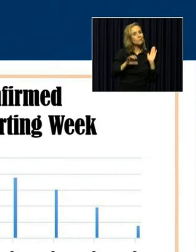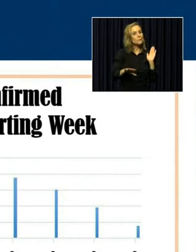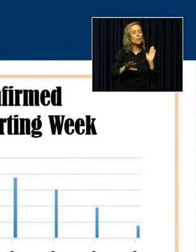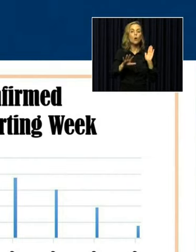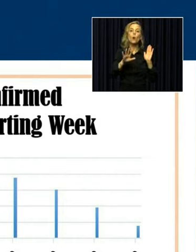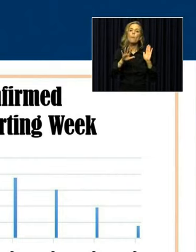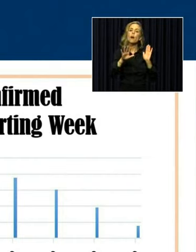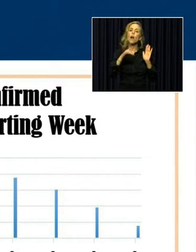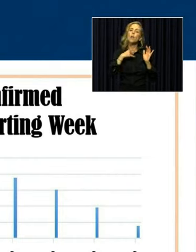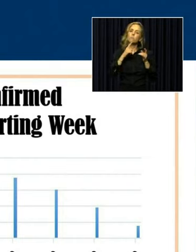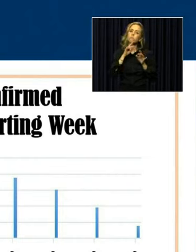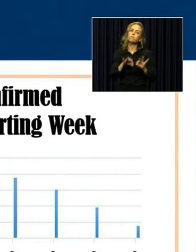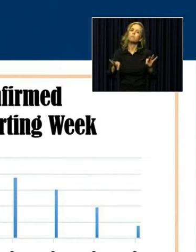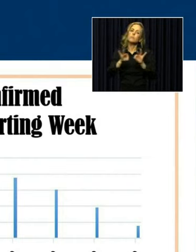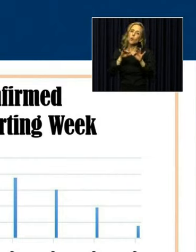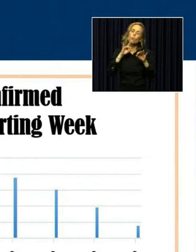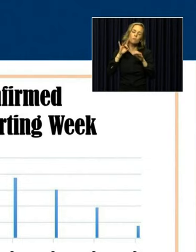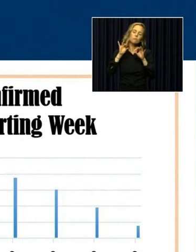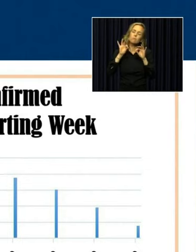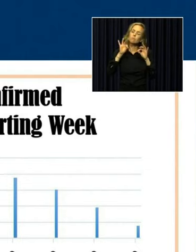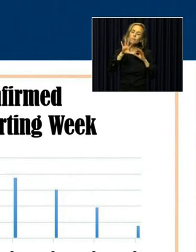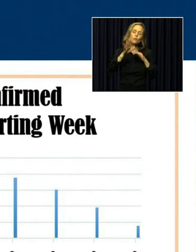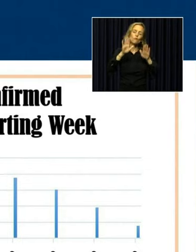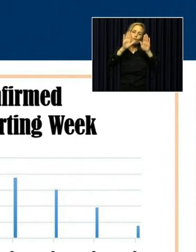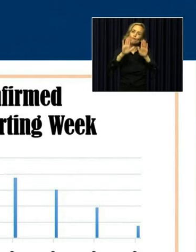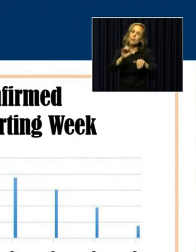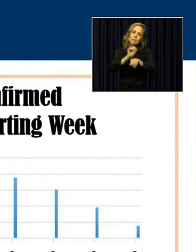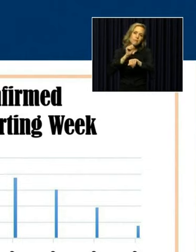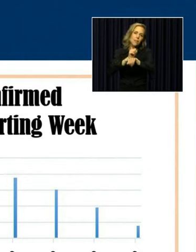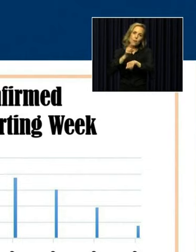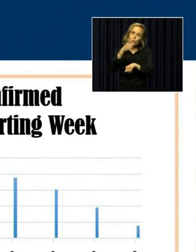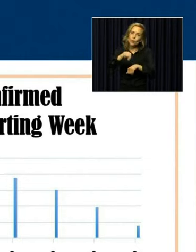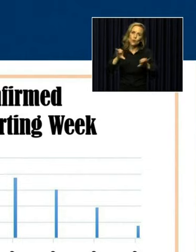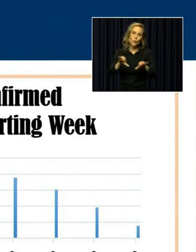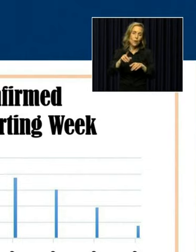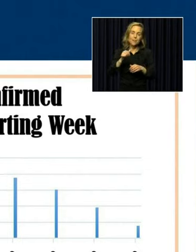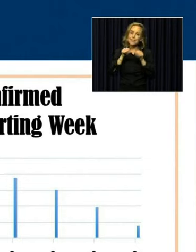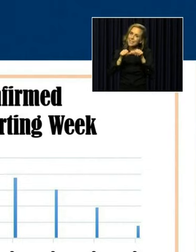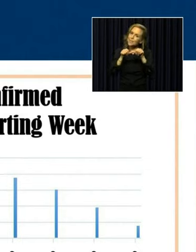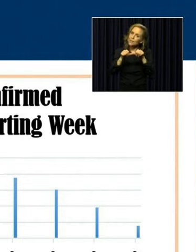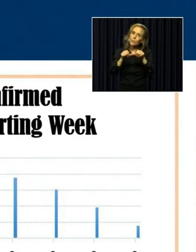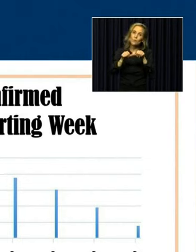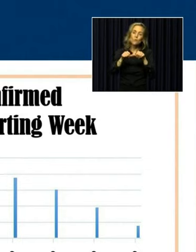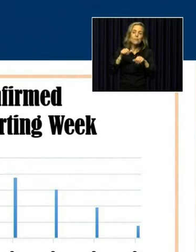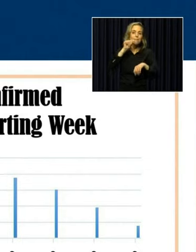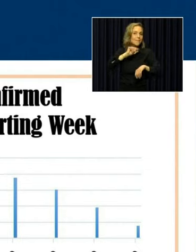FAIRGROUNDS. IT'S ABOUT USING HOTELS IN A WAY WHERE WE ALREADY HAVE AT LEAST